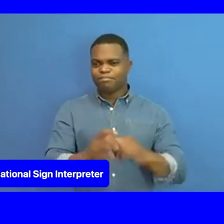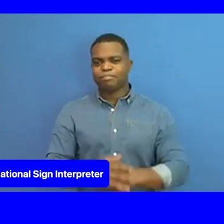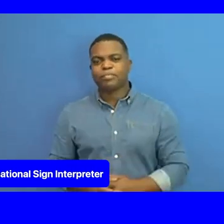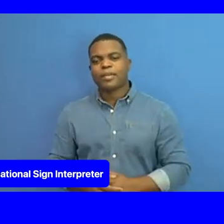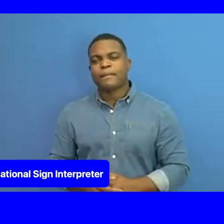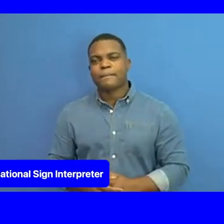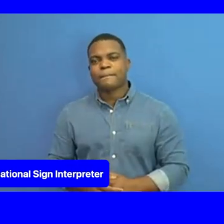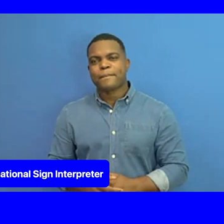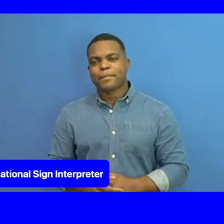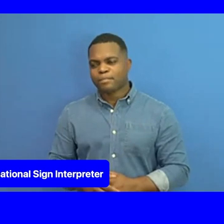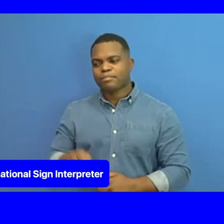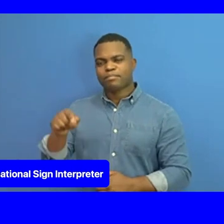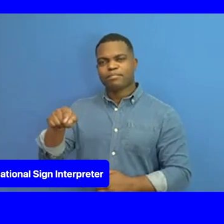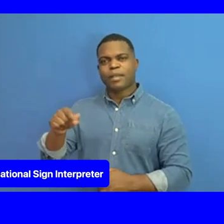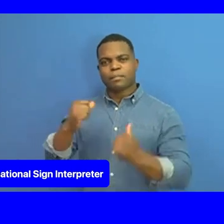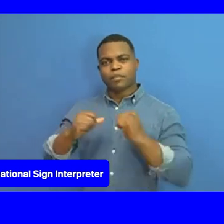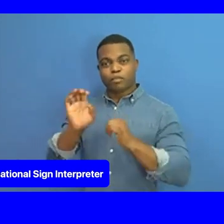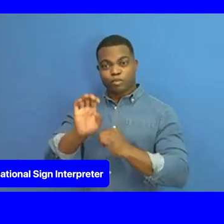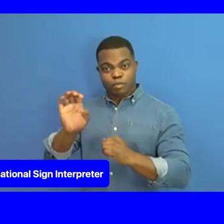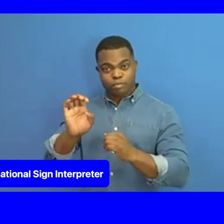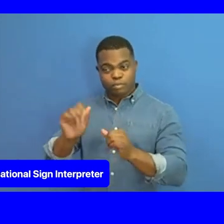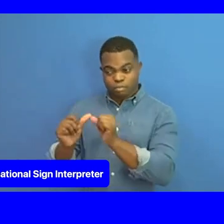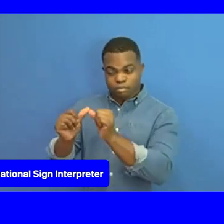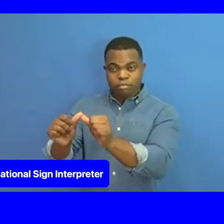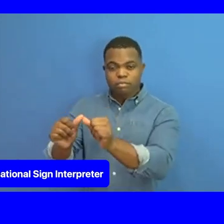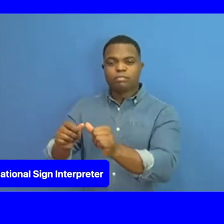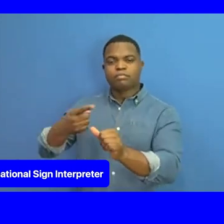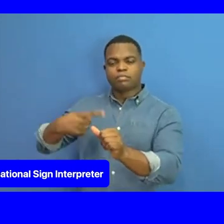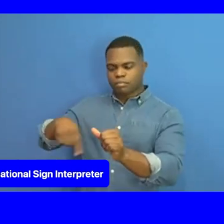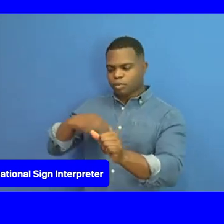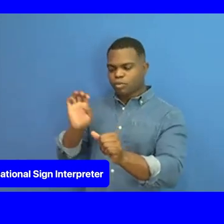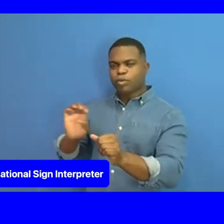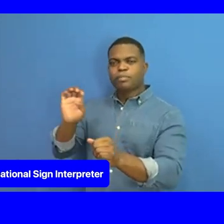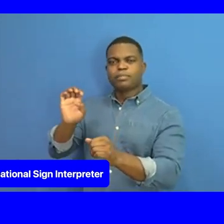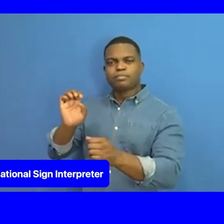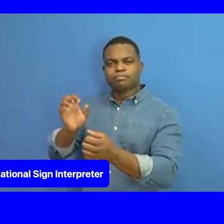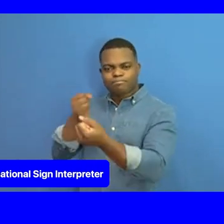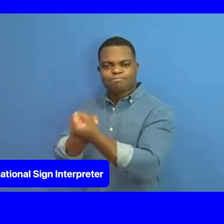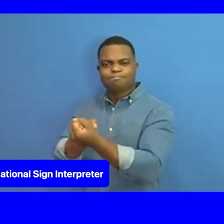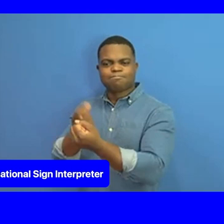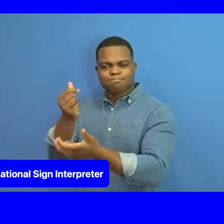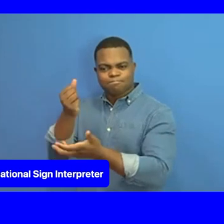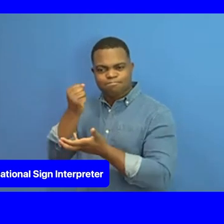COVID may have accelerated the digital transition in this sector, but it also brought up issues